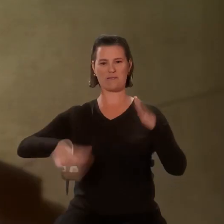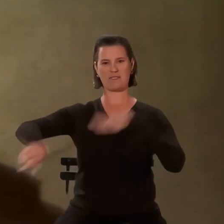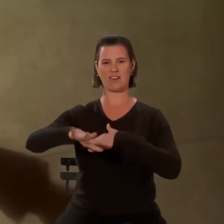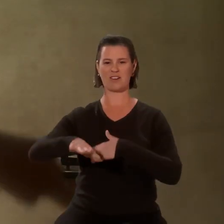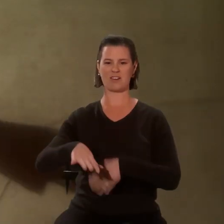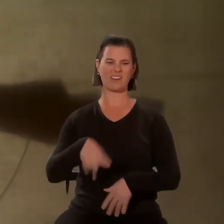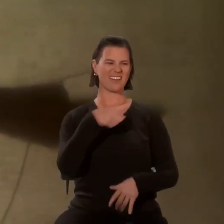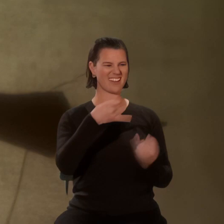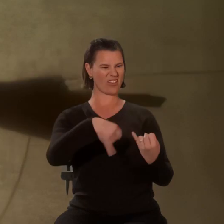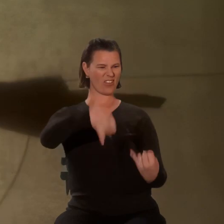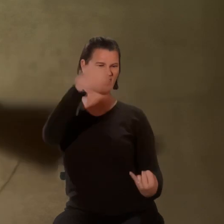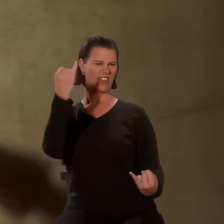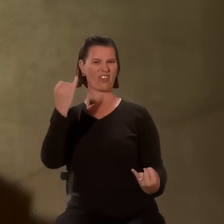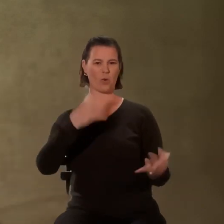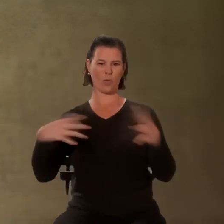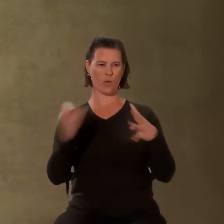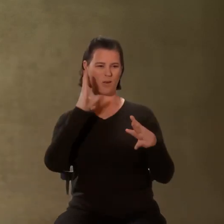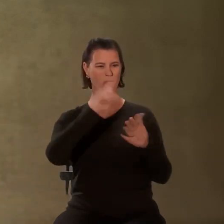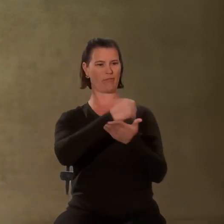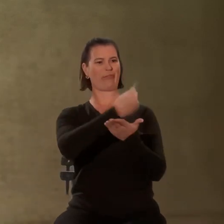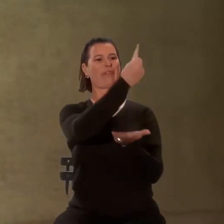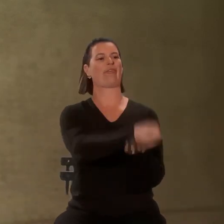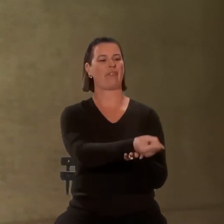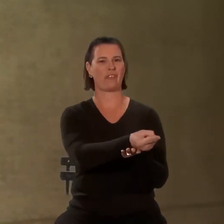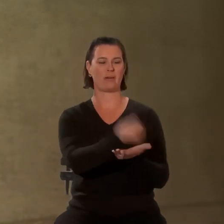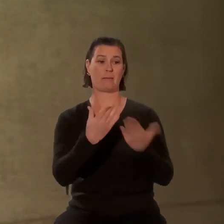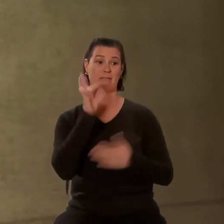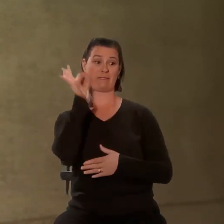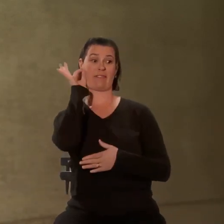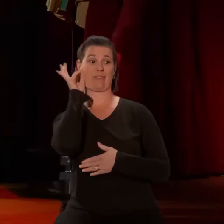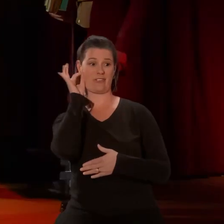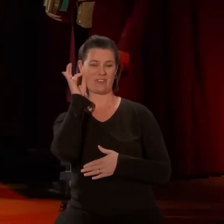[child 2] The wind'll knock him over! [child 3] That or a feather! [child 1] Look at the scarecrow!